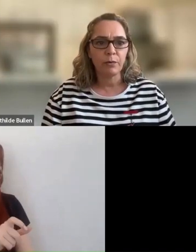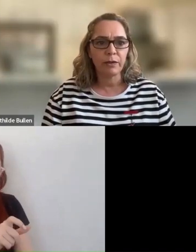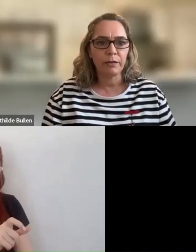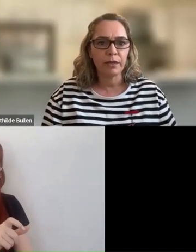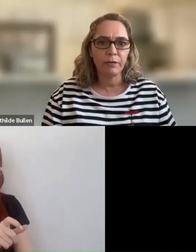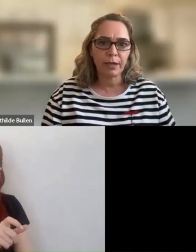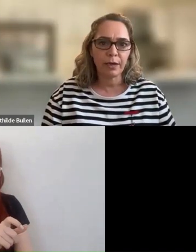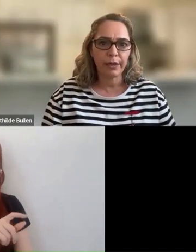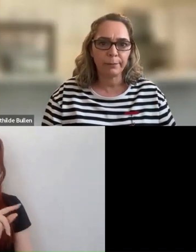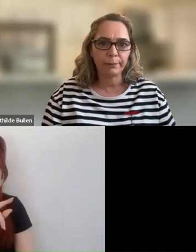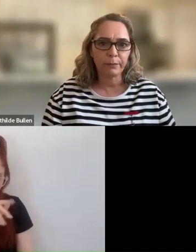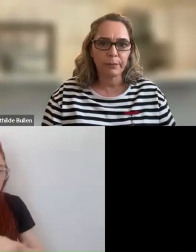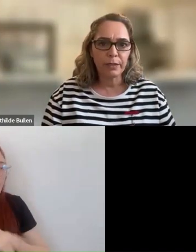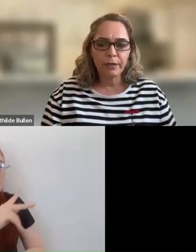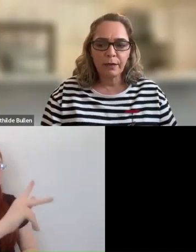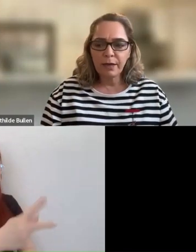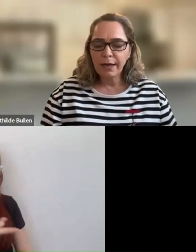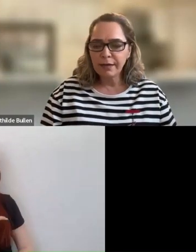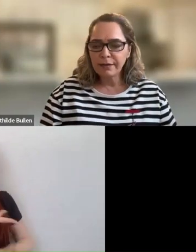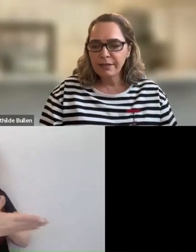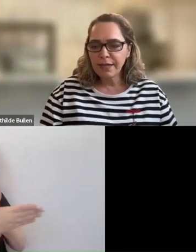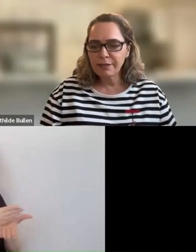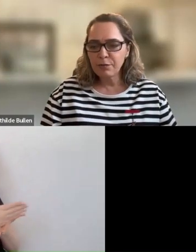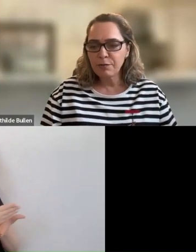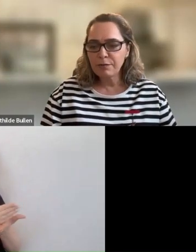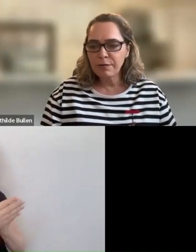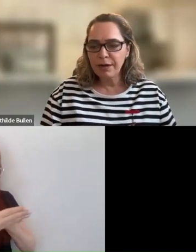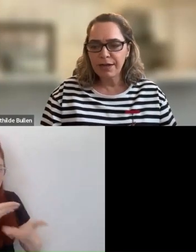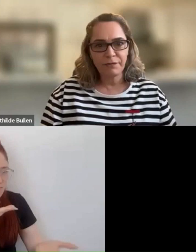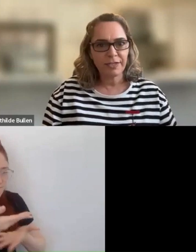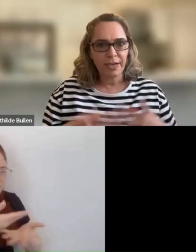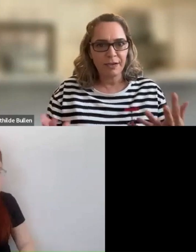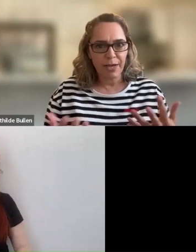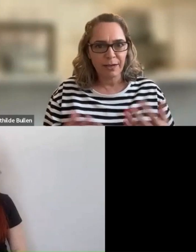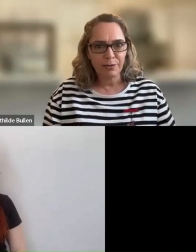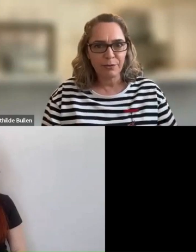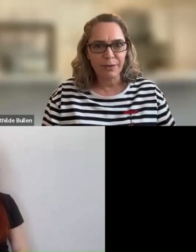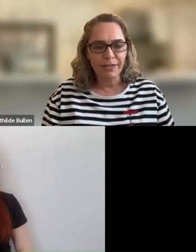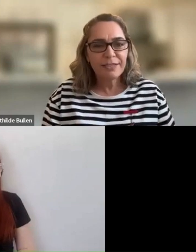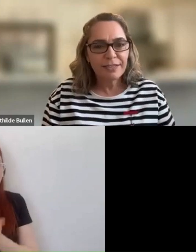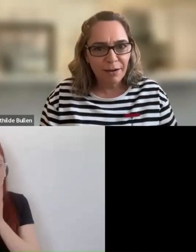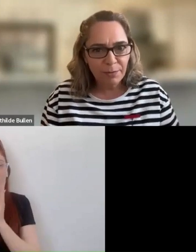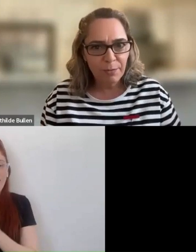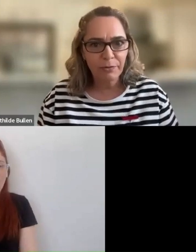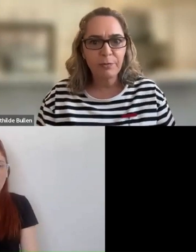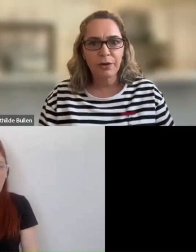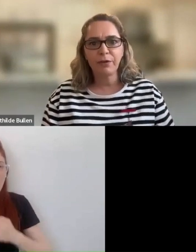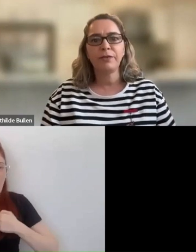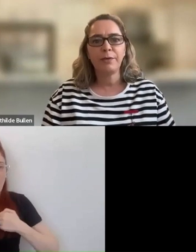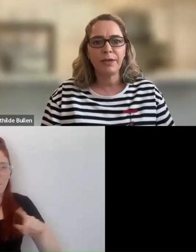you want to think of it that way. So that's all I have to say about sort of the lens that I'm coming through, but hopefully we